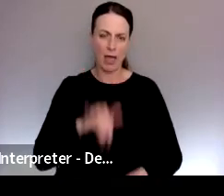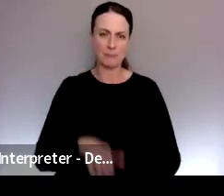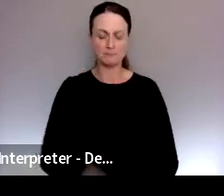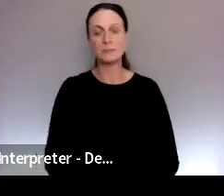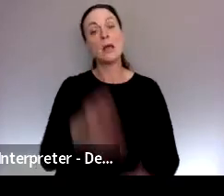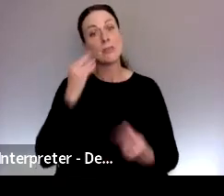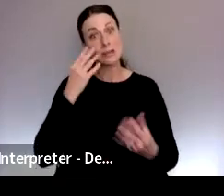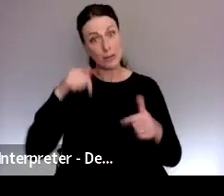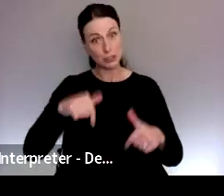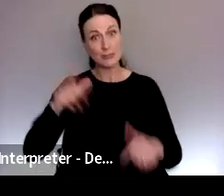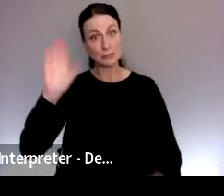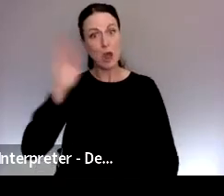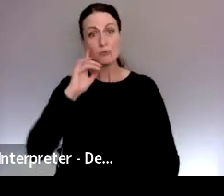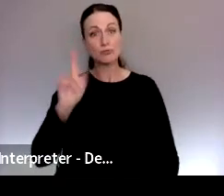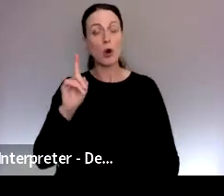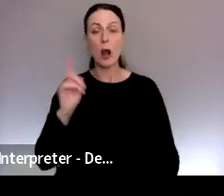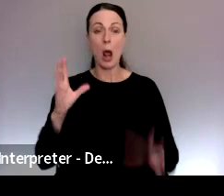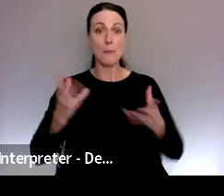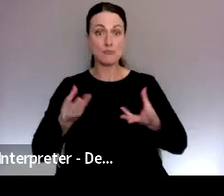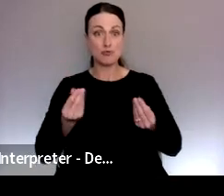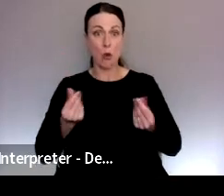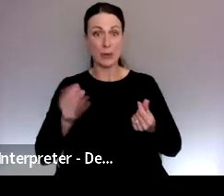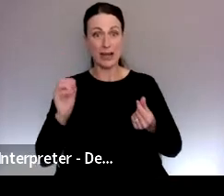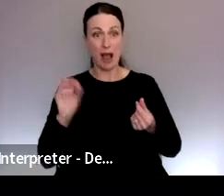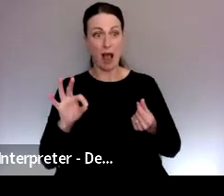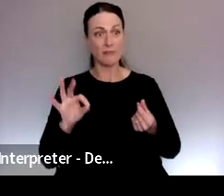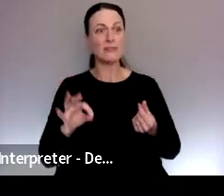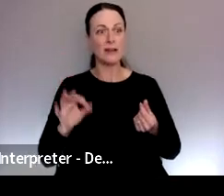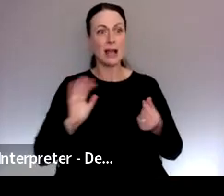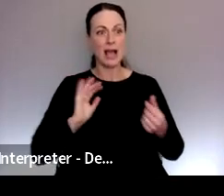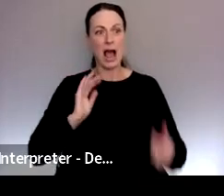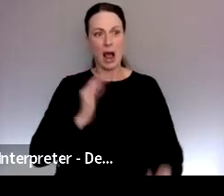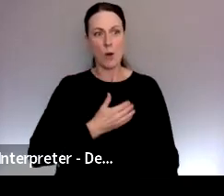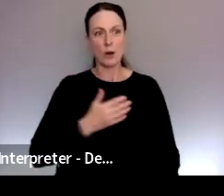The information in this presentation is property of the Wehrman Collaborative LLC,